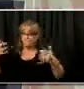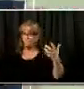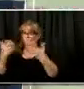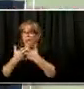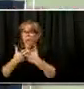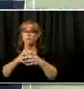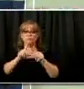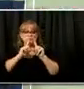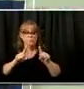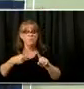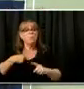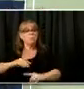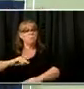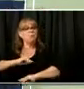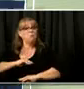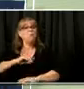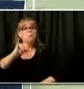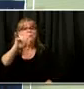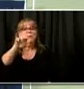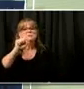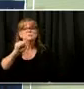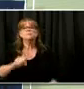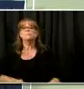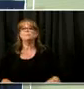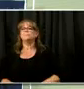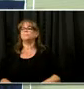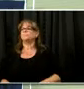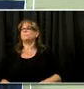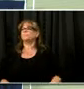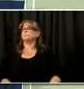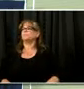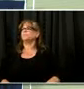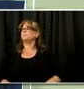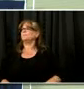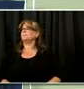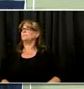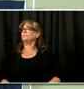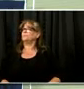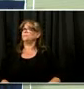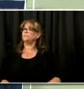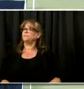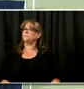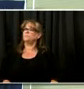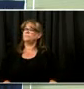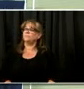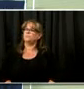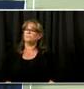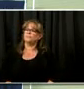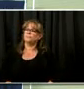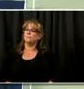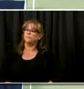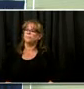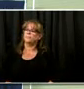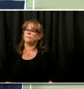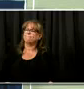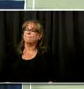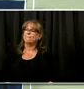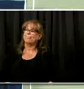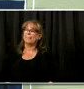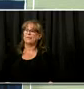Governor and Director Anthes, the count period starts on Thursday. Is this a little bit late to be setting this warning up for parents and should they know that